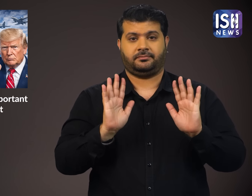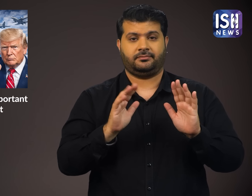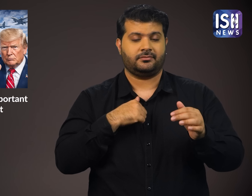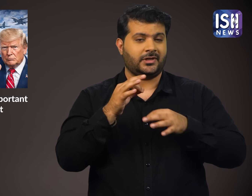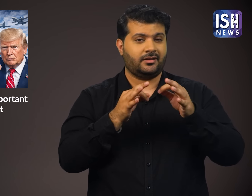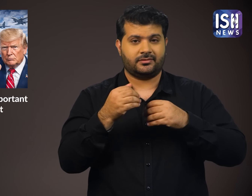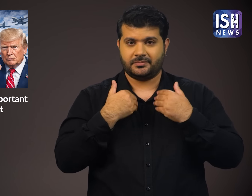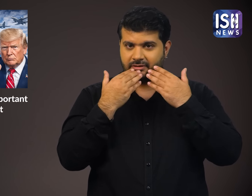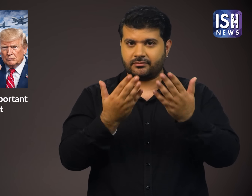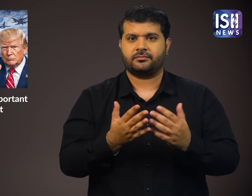Let me explain.